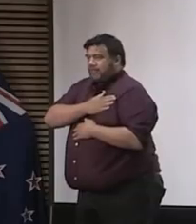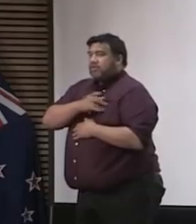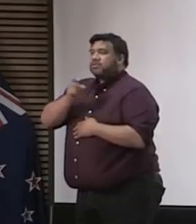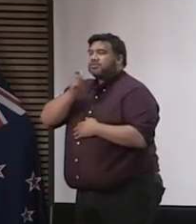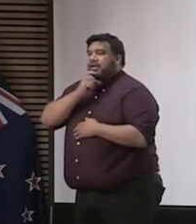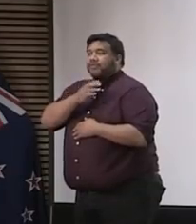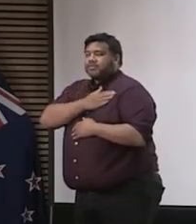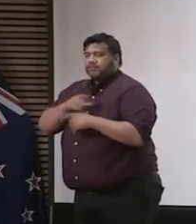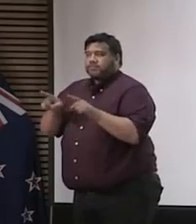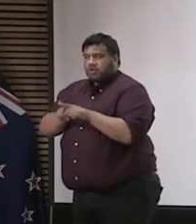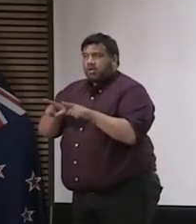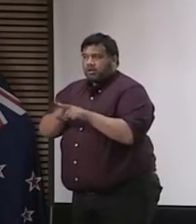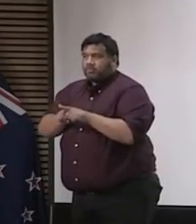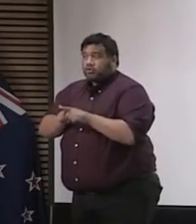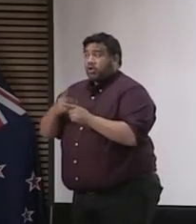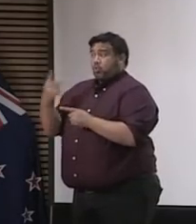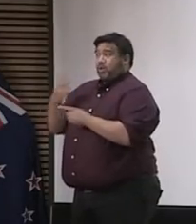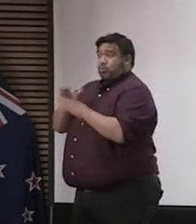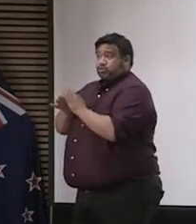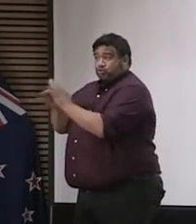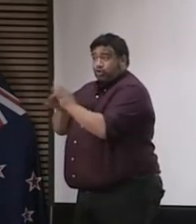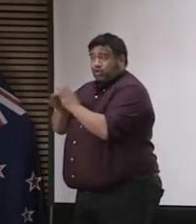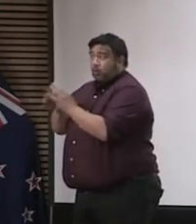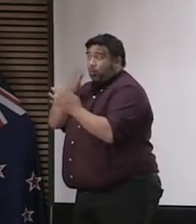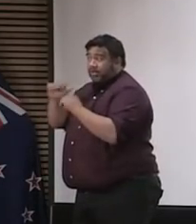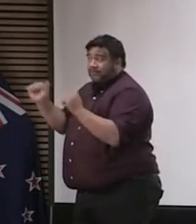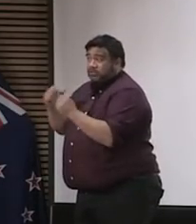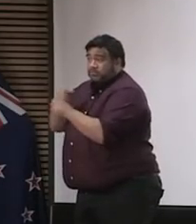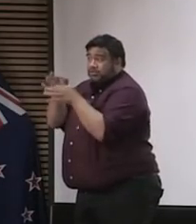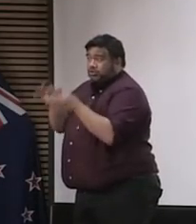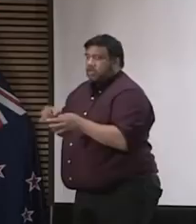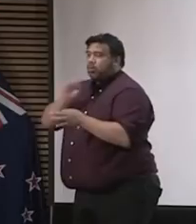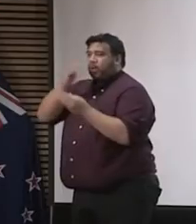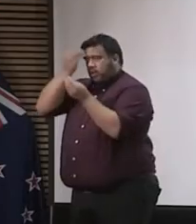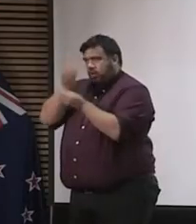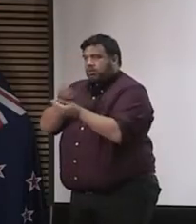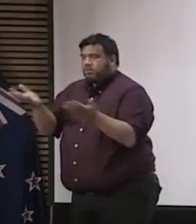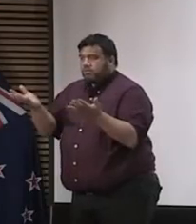So that work is ongoing and I will update you on it as soon as it is finished.